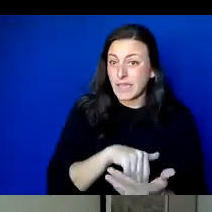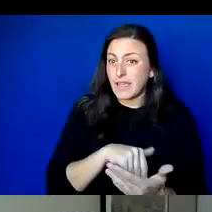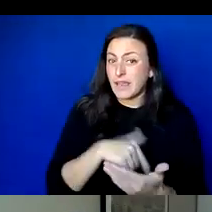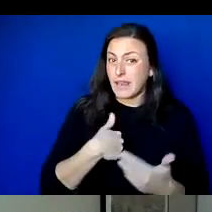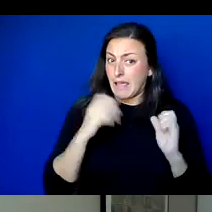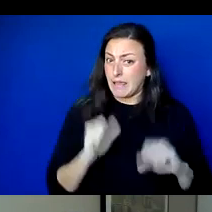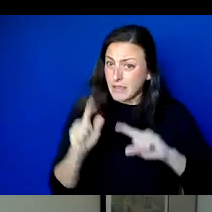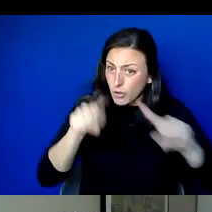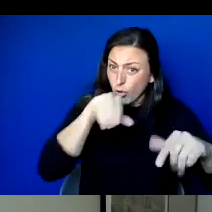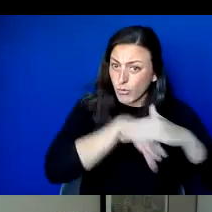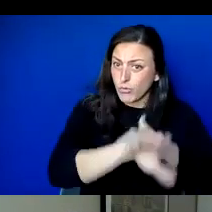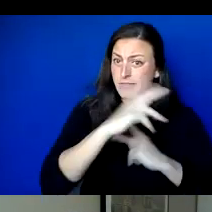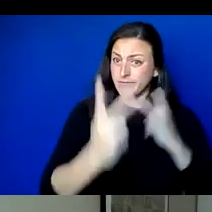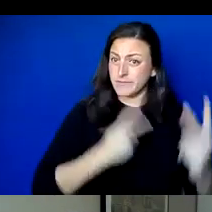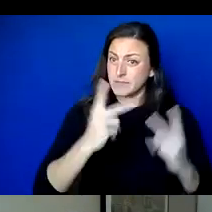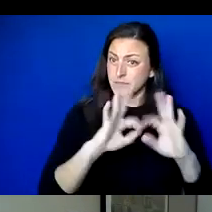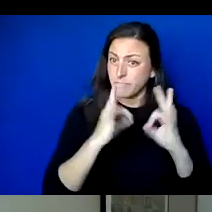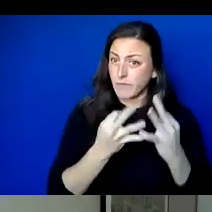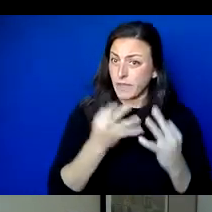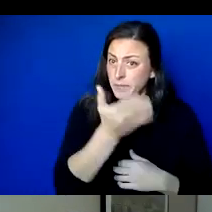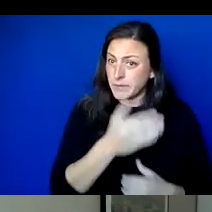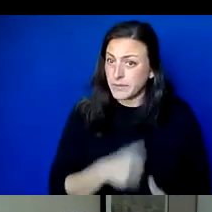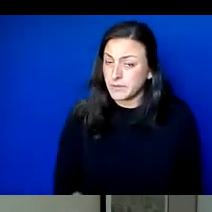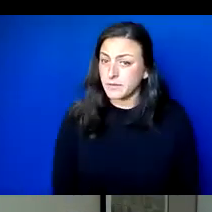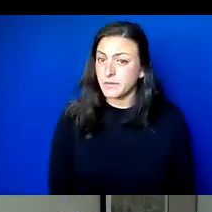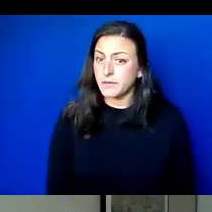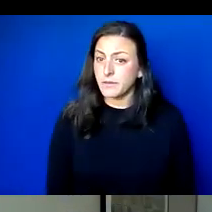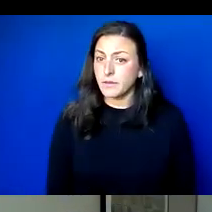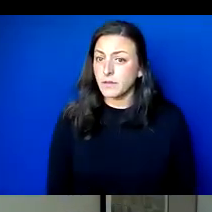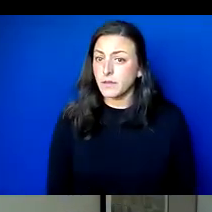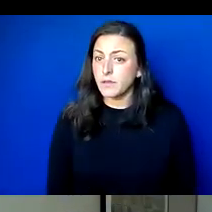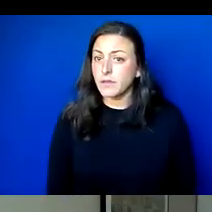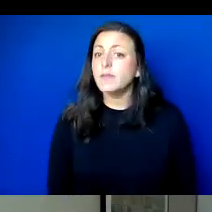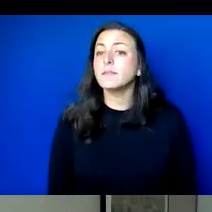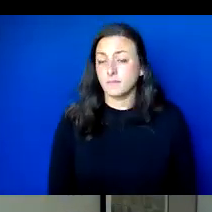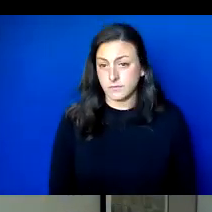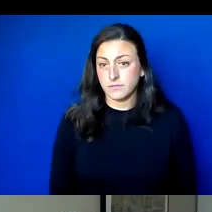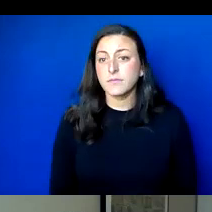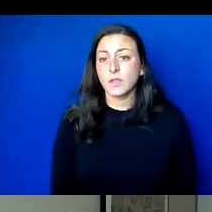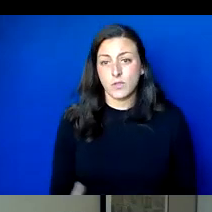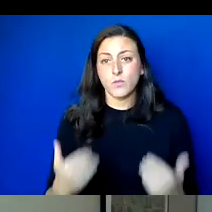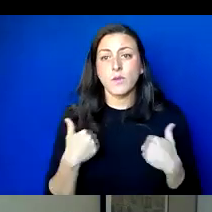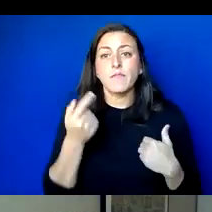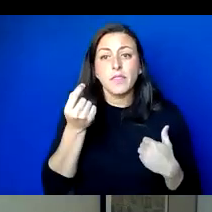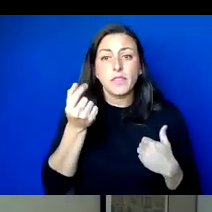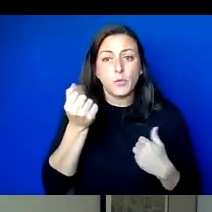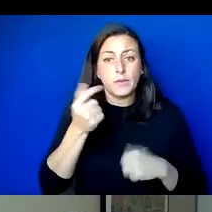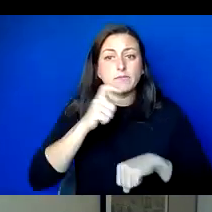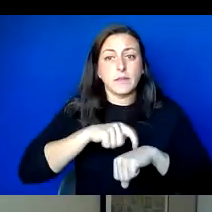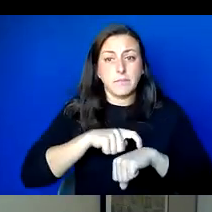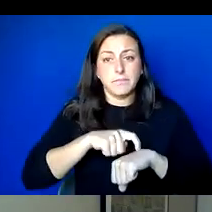Dr. France: We do have a little time before that will be occurring. We'll be looking to